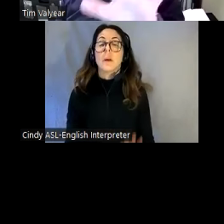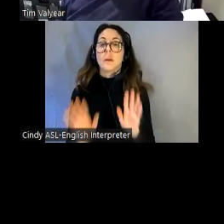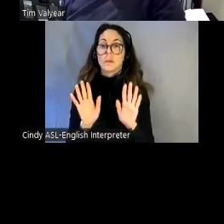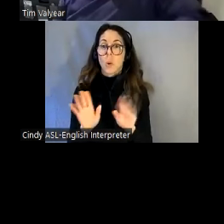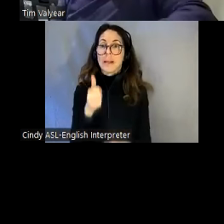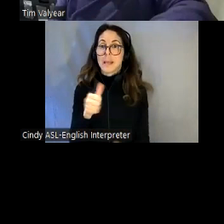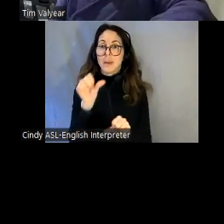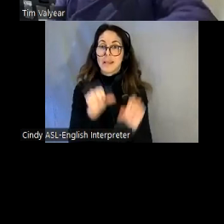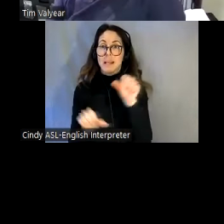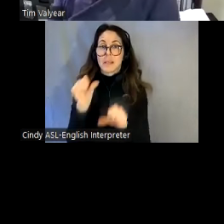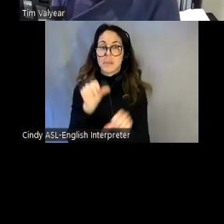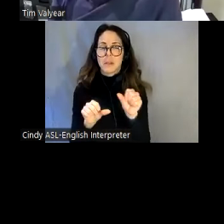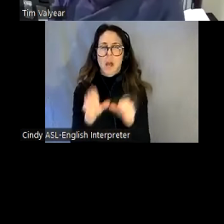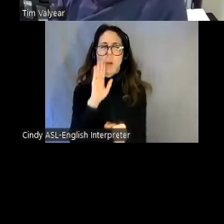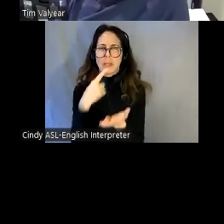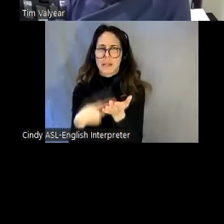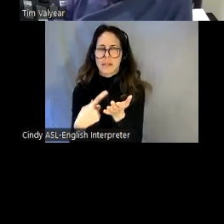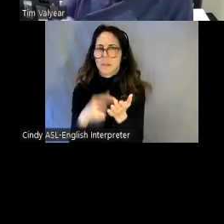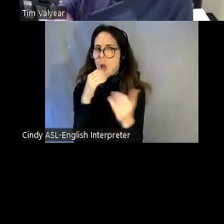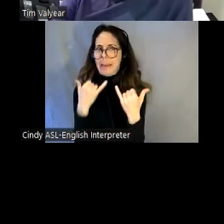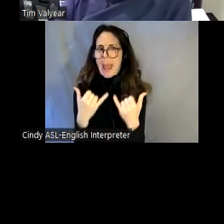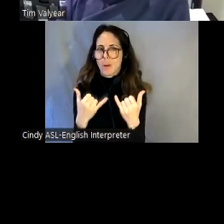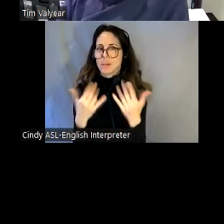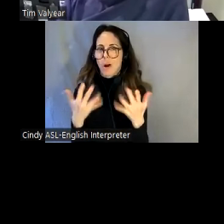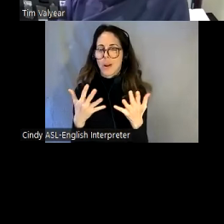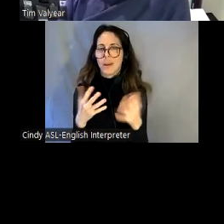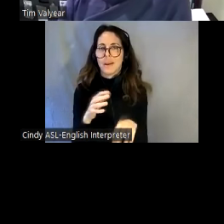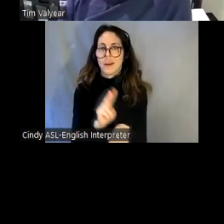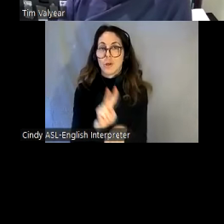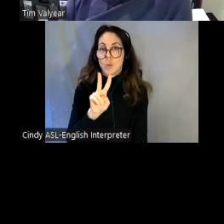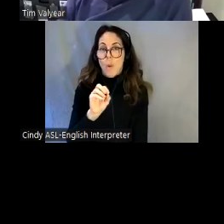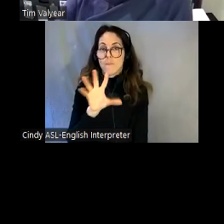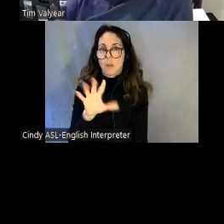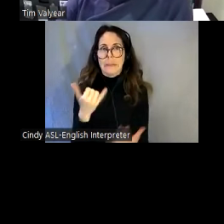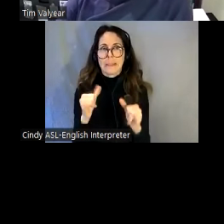sensitive to clients or consumers who have a respiratory issue. We'll talk about the self-